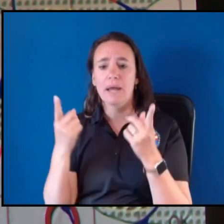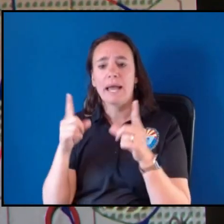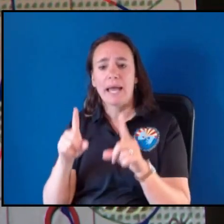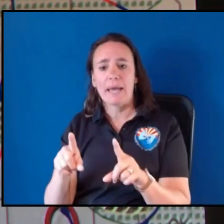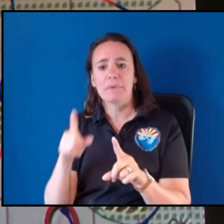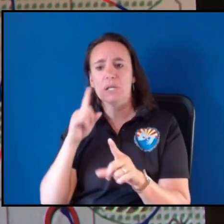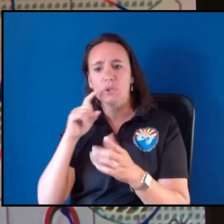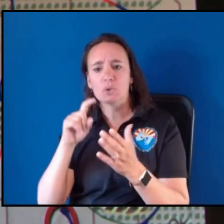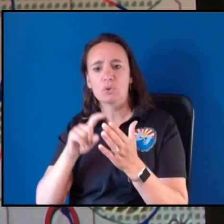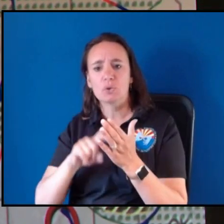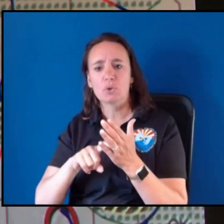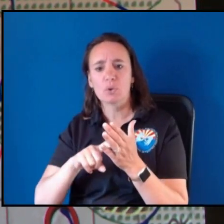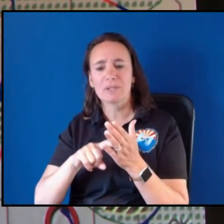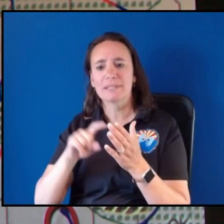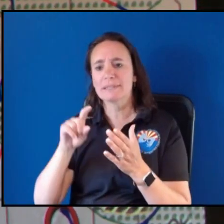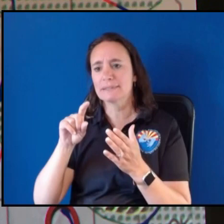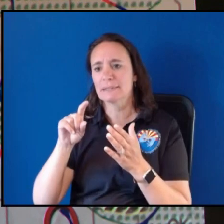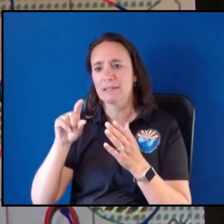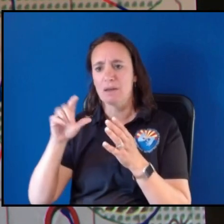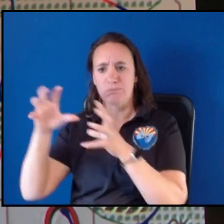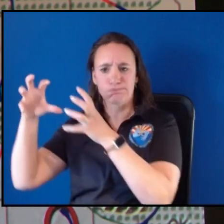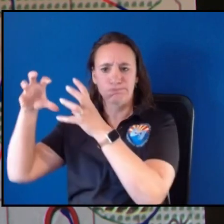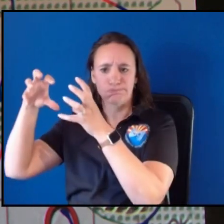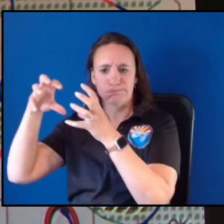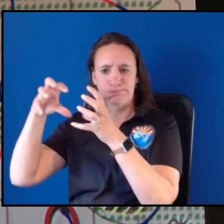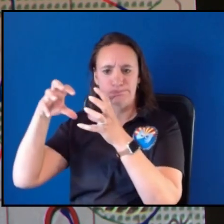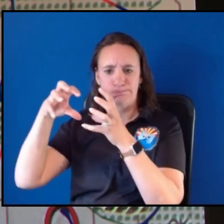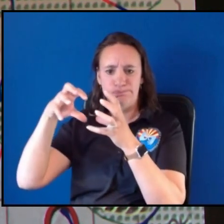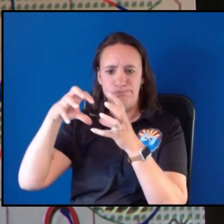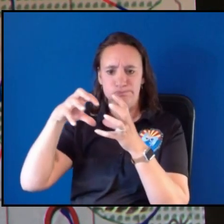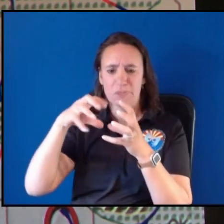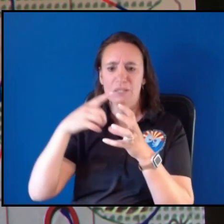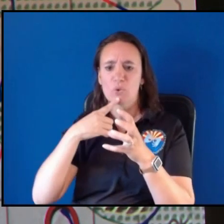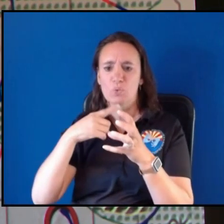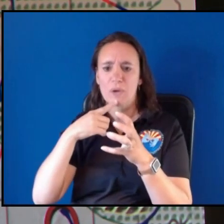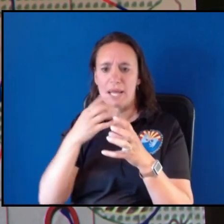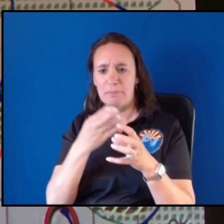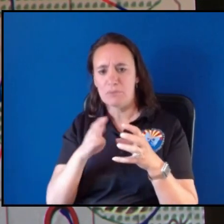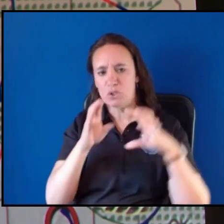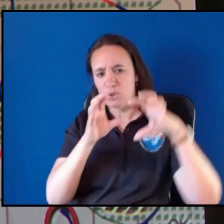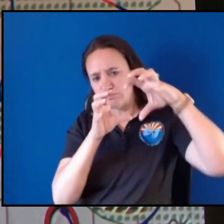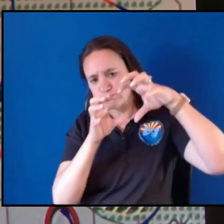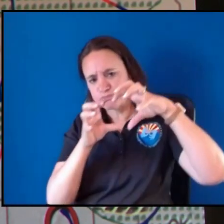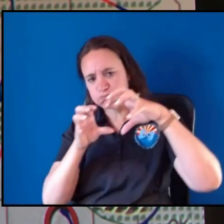a bit and kind of stalled. That's what this red and blue kind of shows us, a stalled frontal boundary. So it's